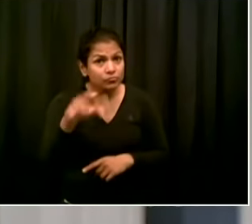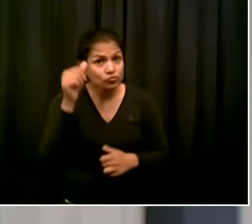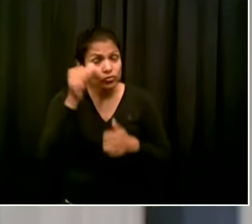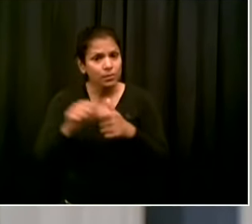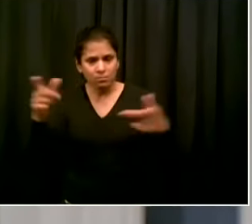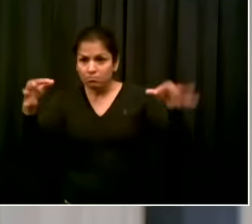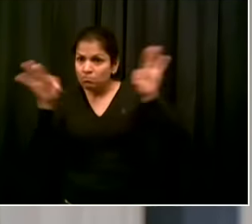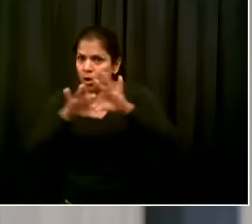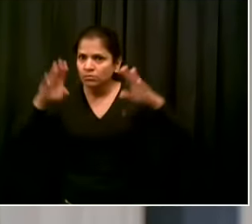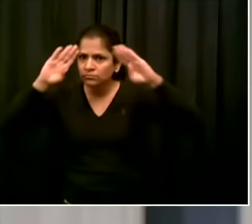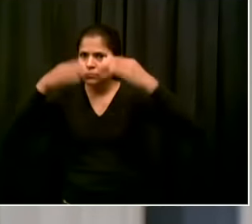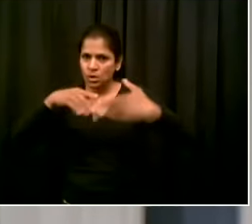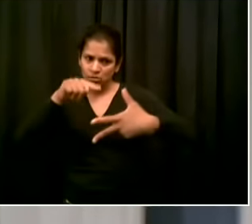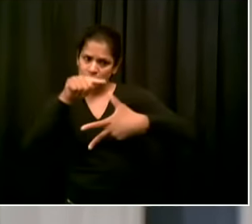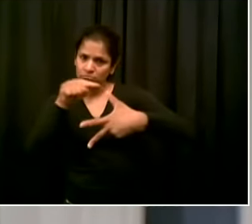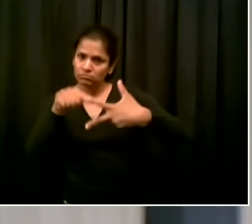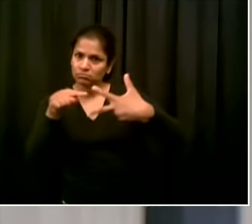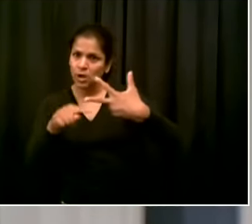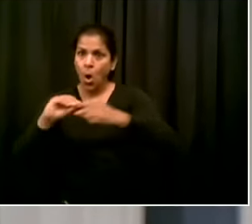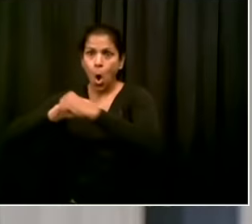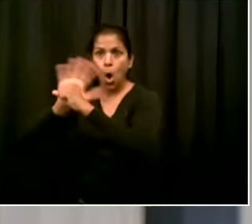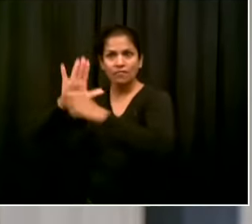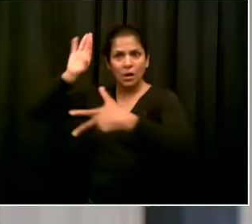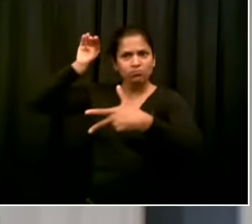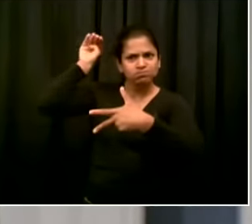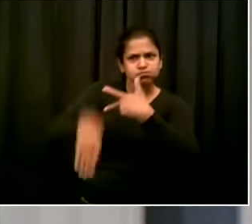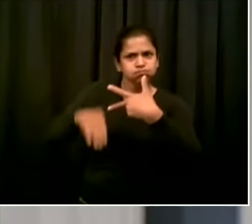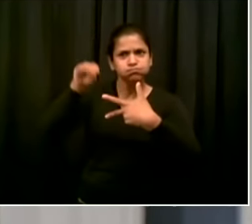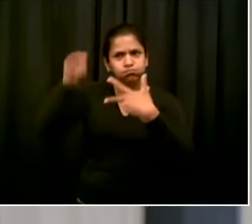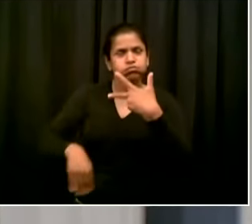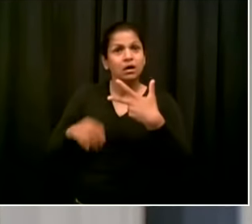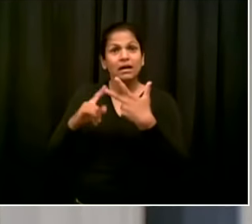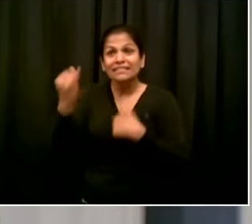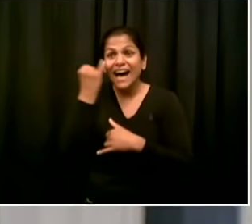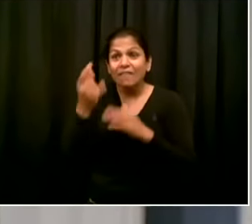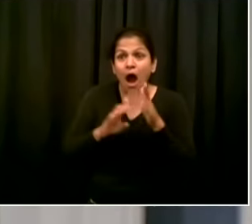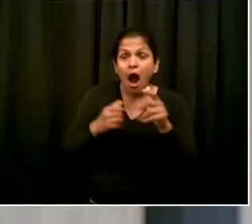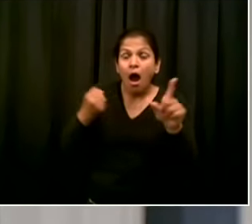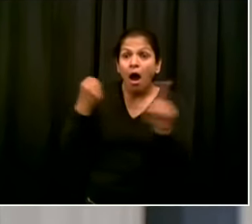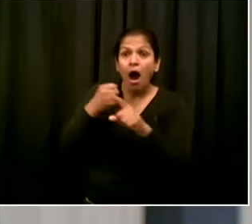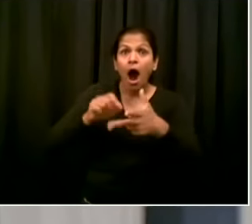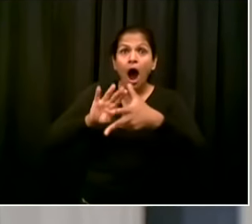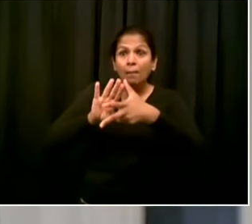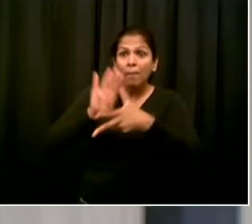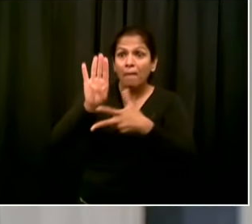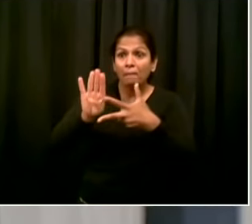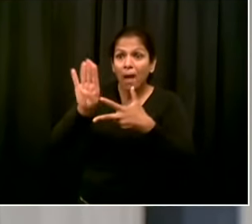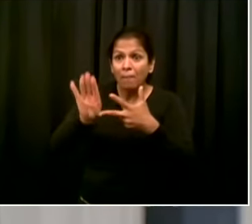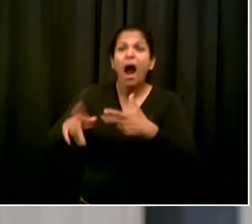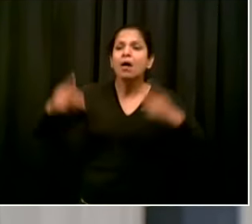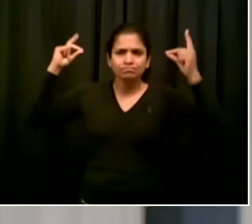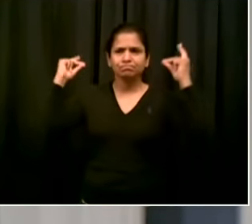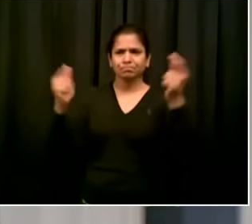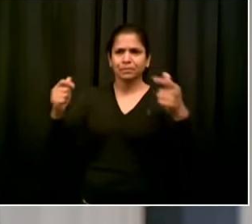OPPORTUNITY TO INVITE THE DOCTORS TO COME JOIN US AND HAVE THAT LOVE. WE HAVE COME SUCH A LONG WAY OVER THE PAST SIX MONT AHSND